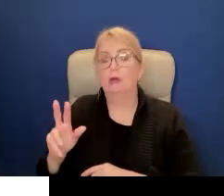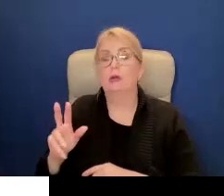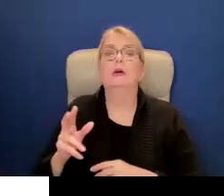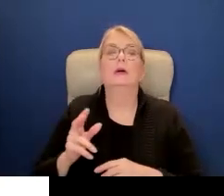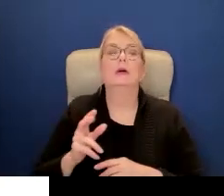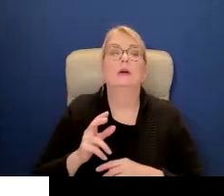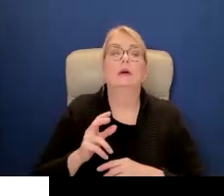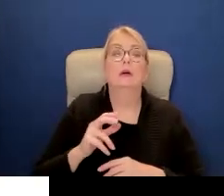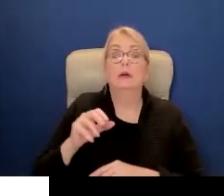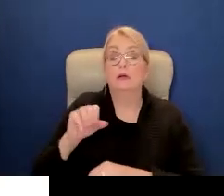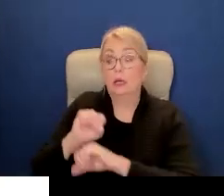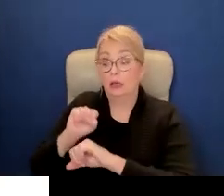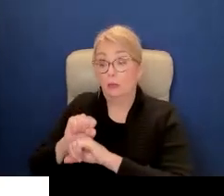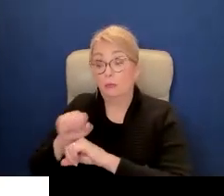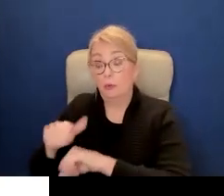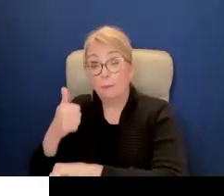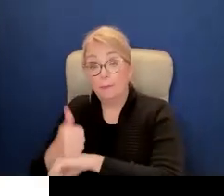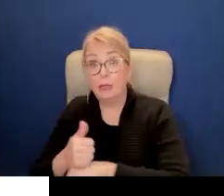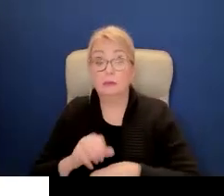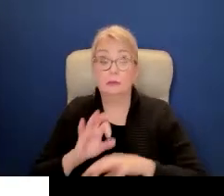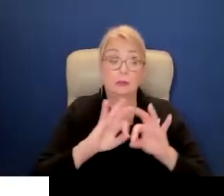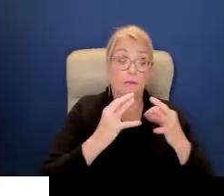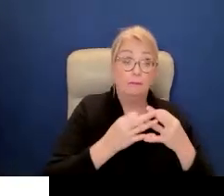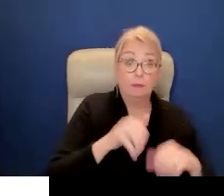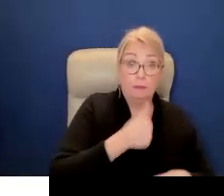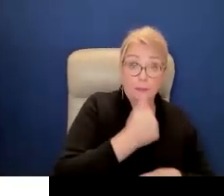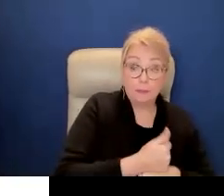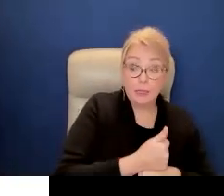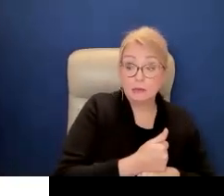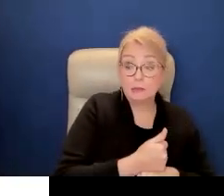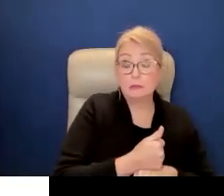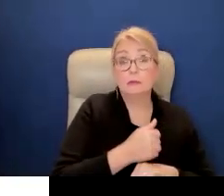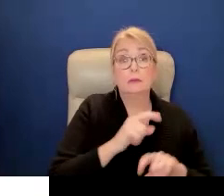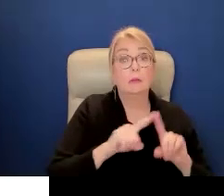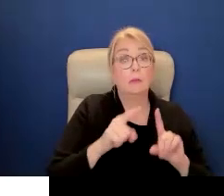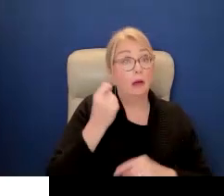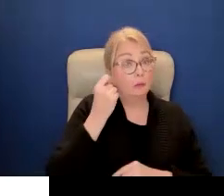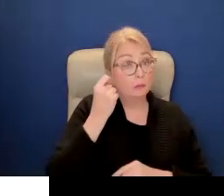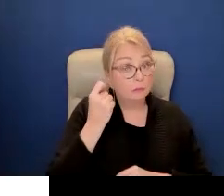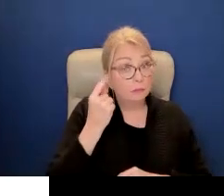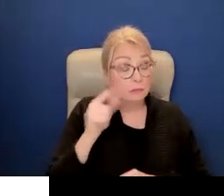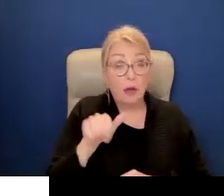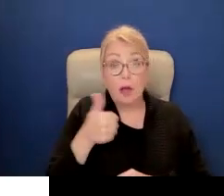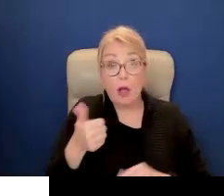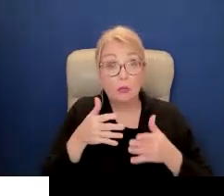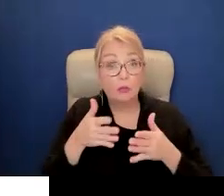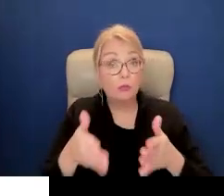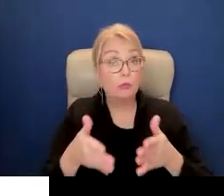or through family based, petitions, but note. There are other ways to adjust a person's